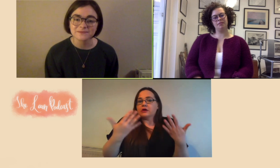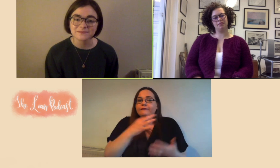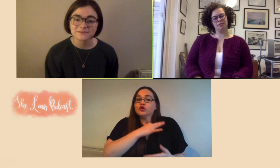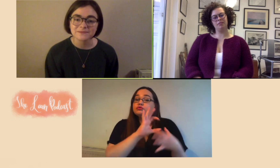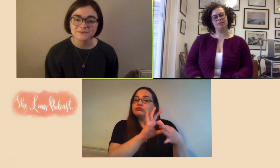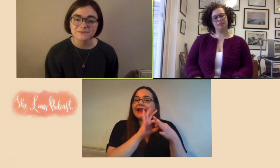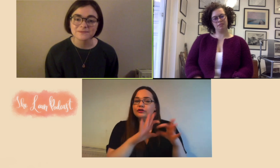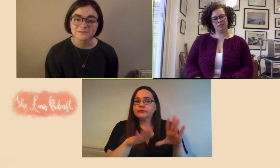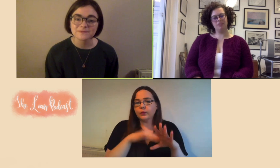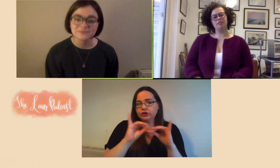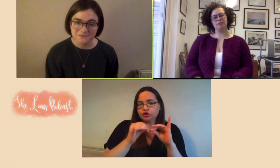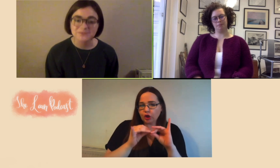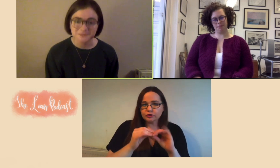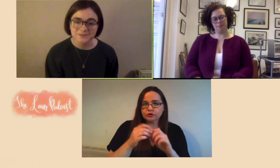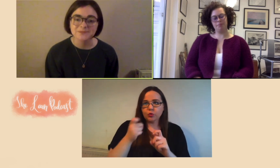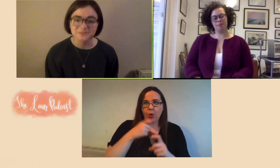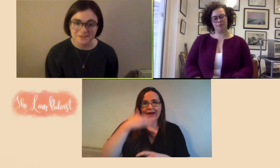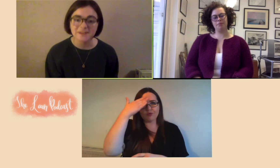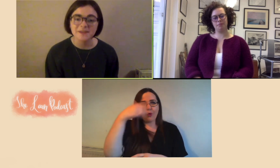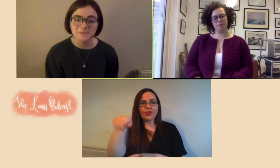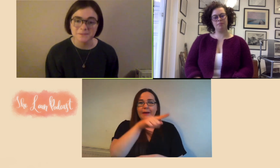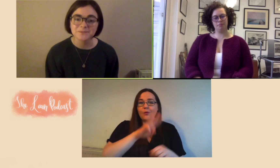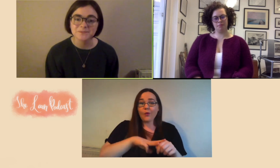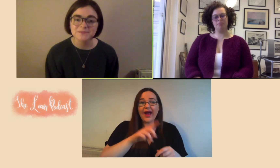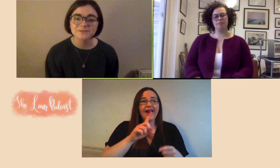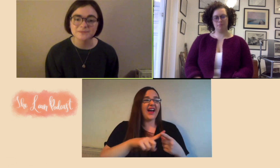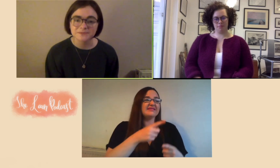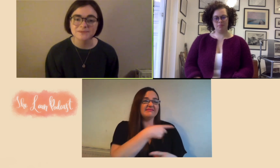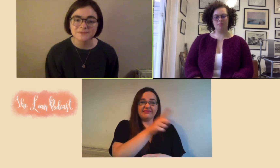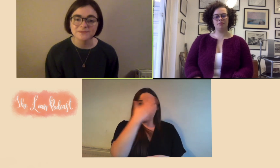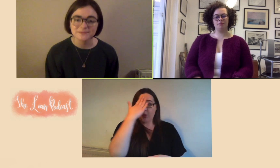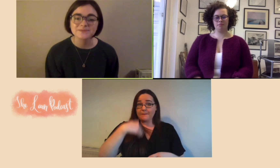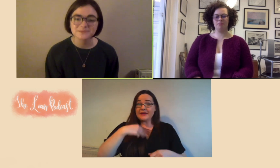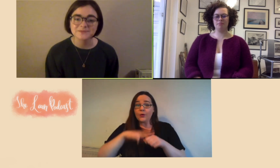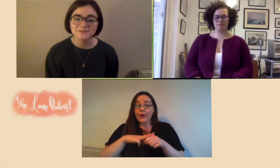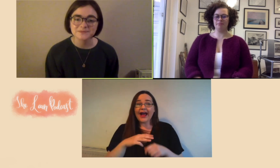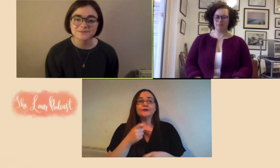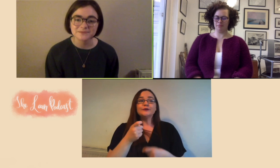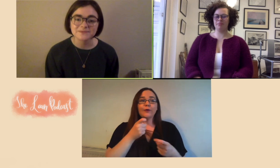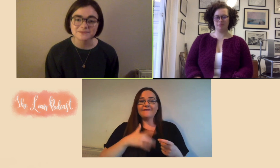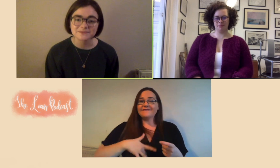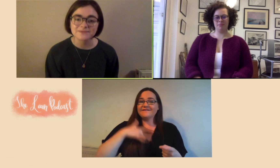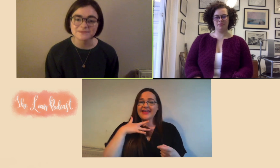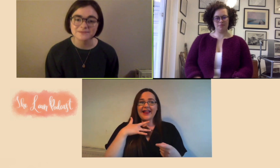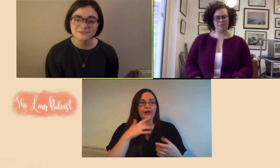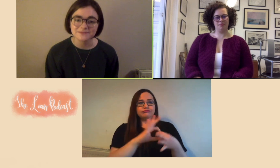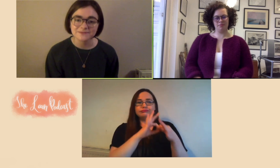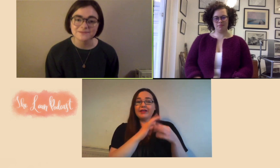I have a good rapport with a lot of interpreters. They know me very well. I know them very well